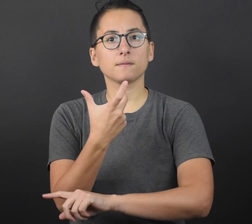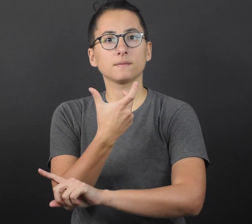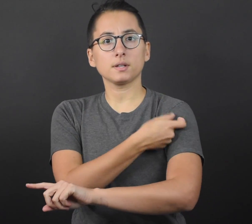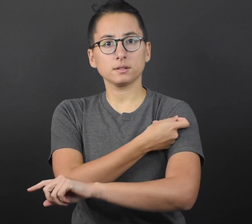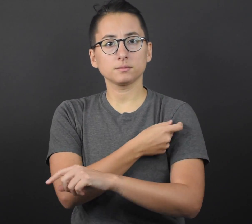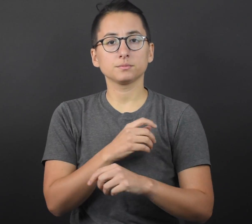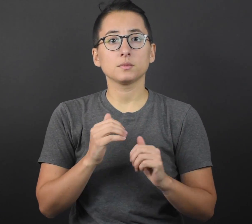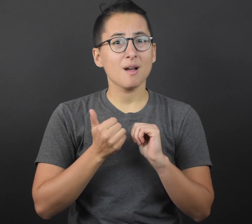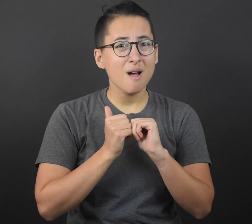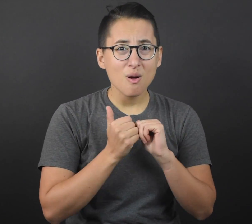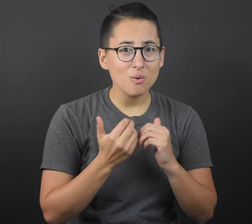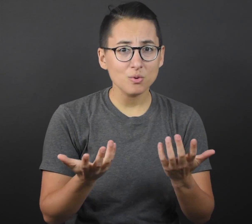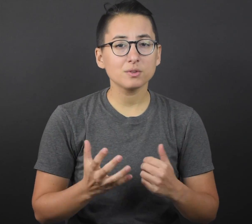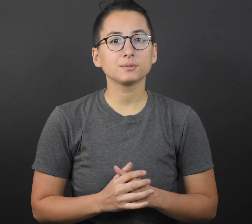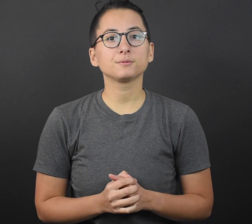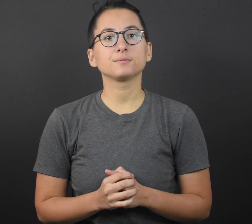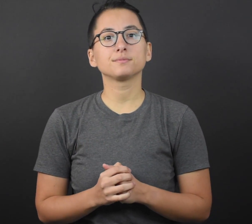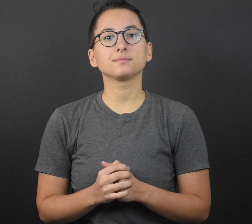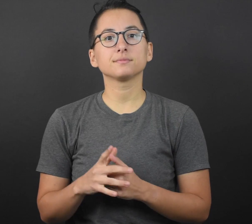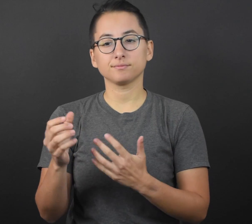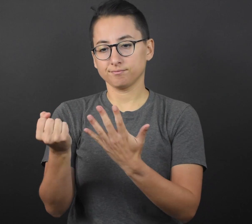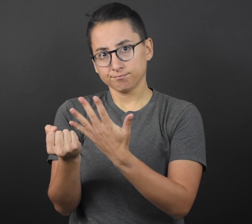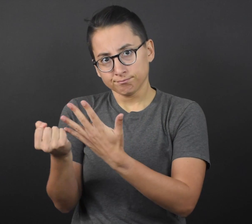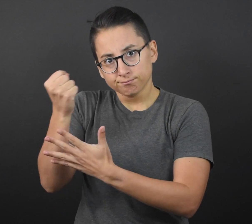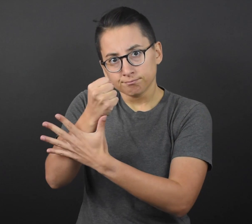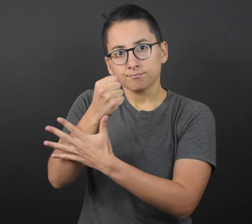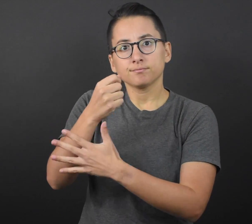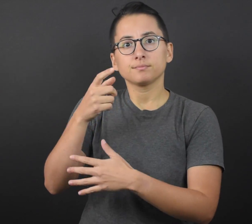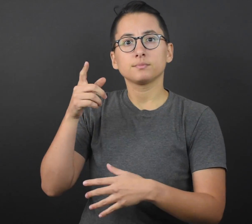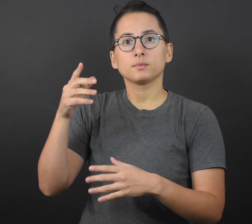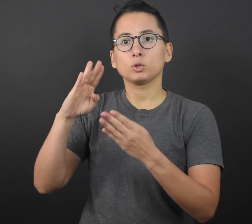by prioritizing vulnerable and underserved communities.